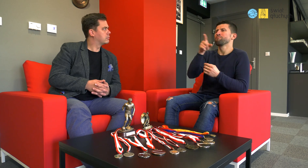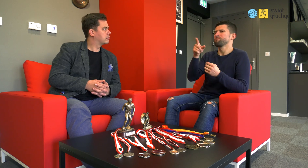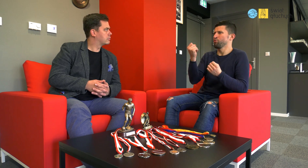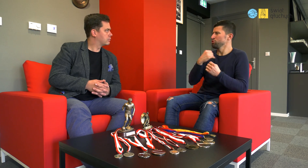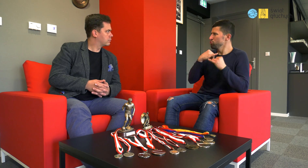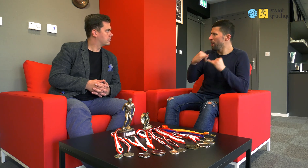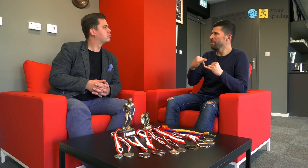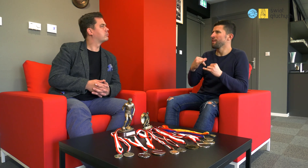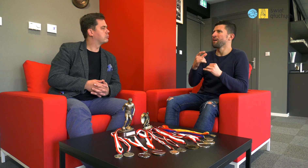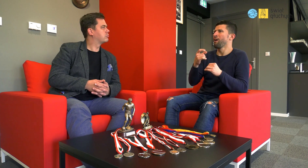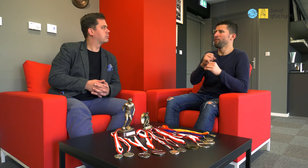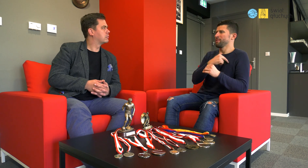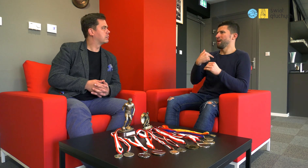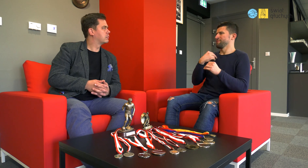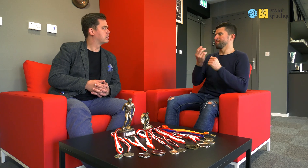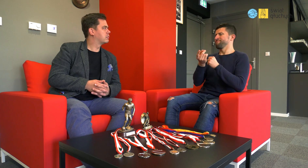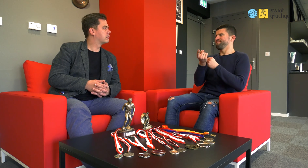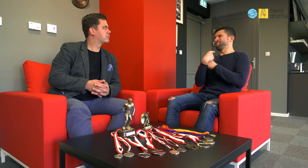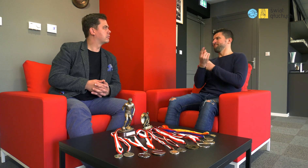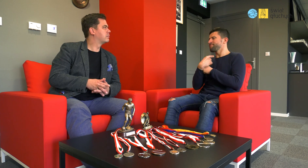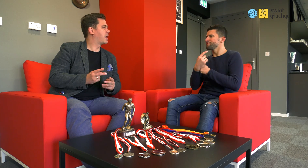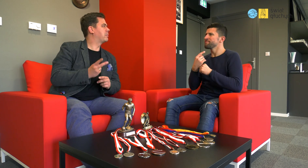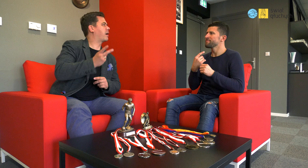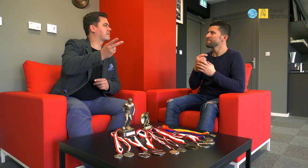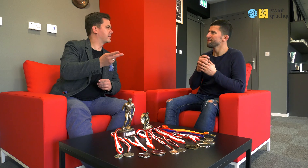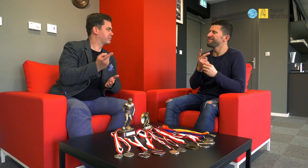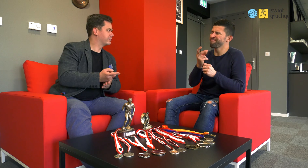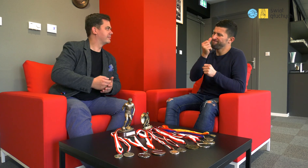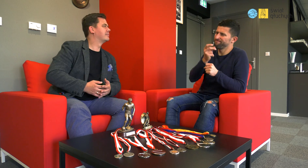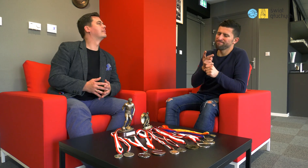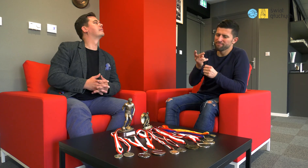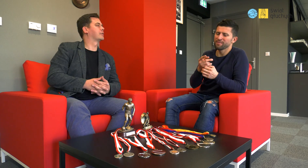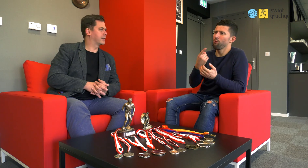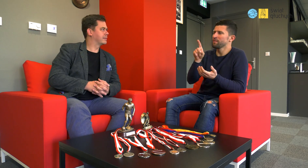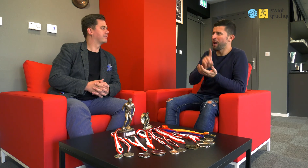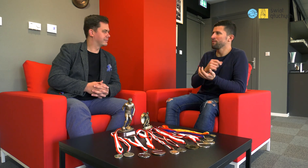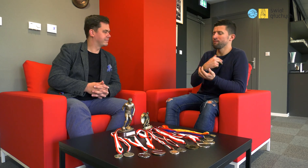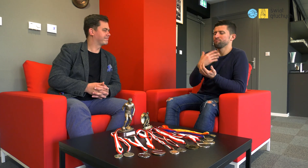Others were stronger than us. We didn't manage to get anything.